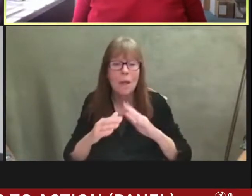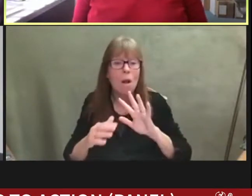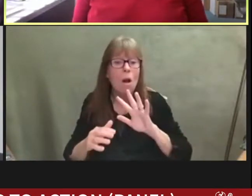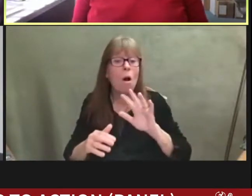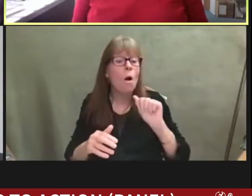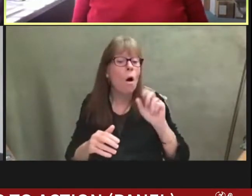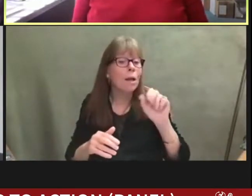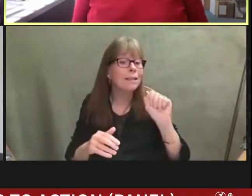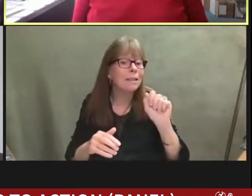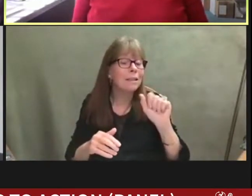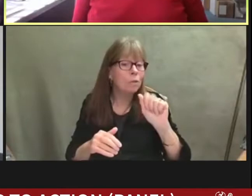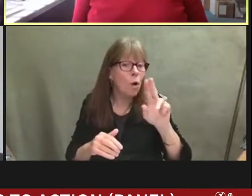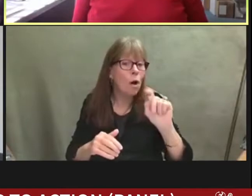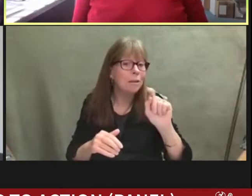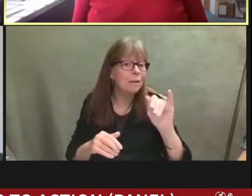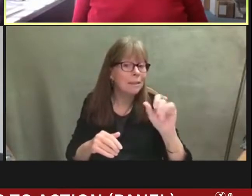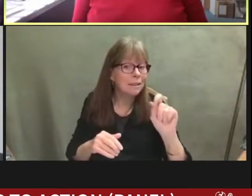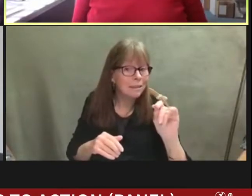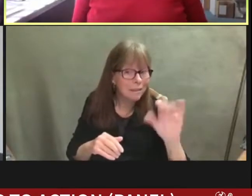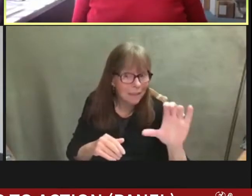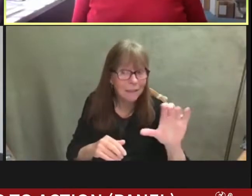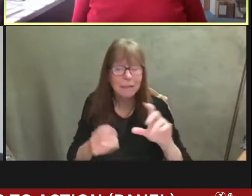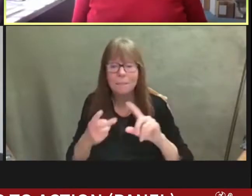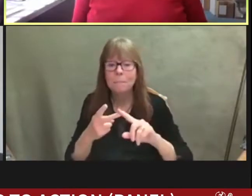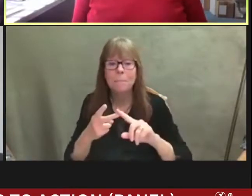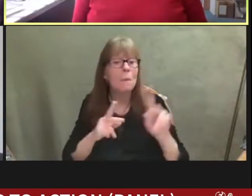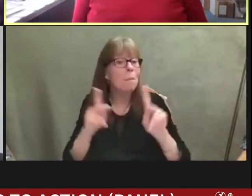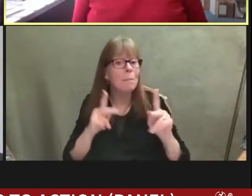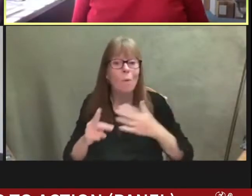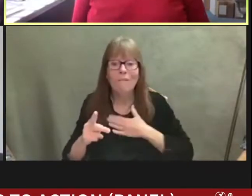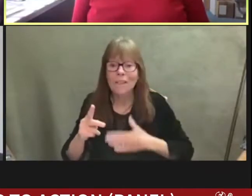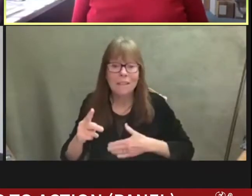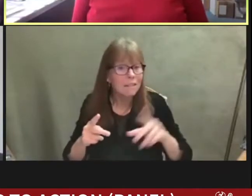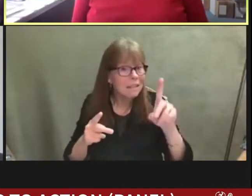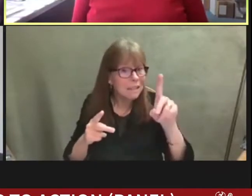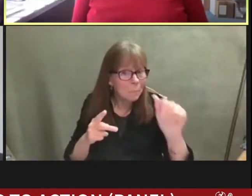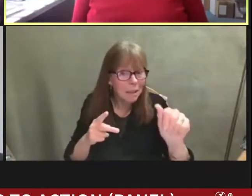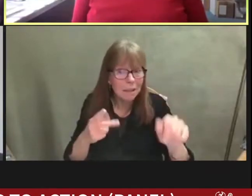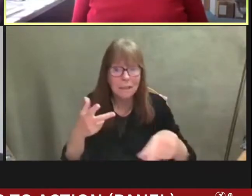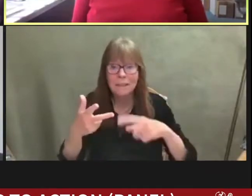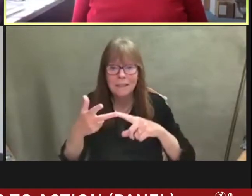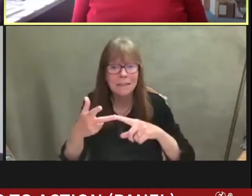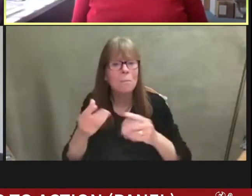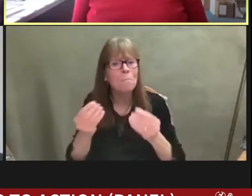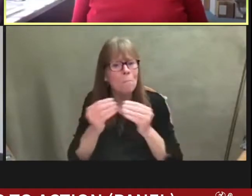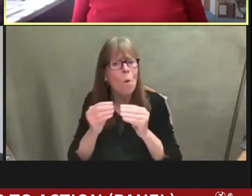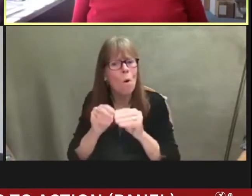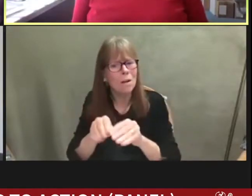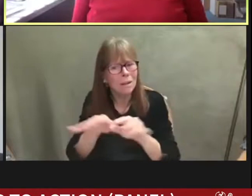community of people with physical disabilities, and it's certainly a healthcare issue both